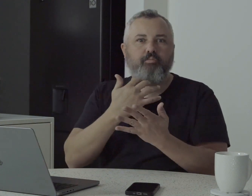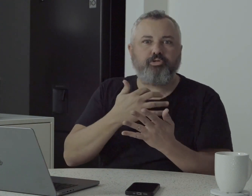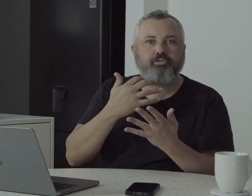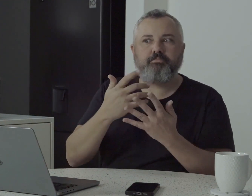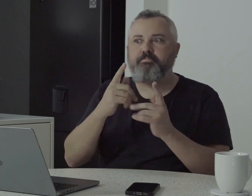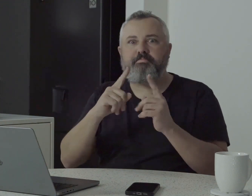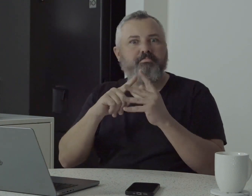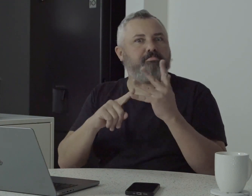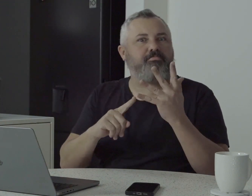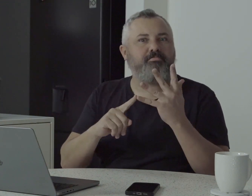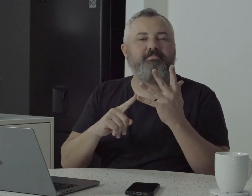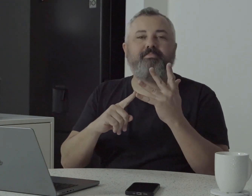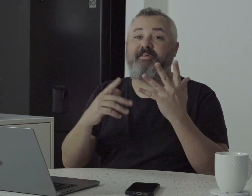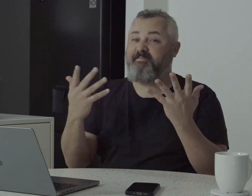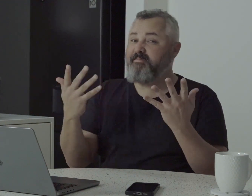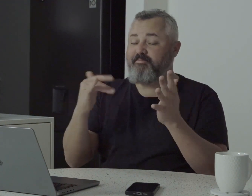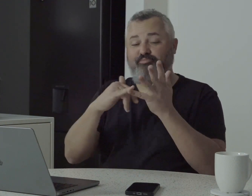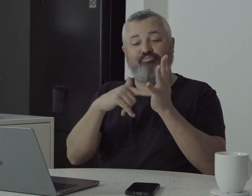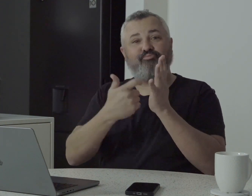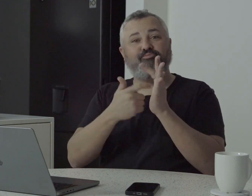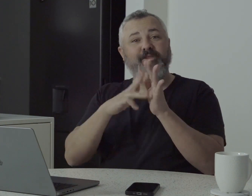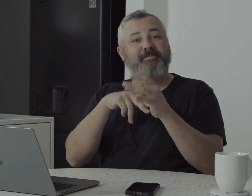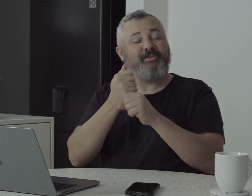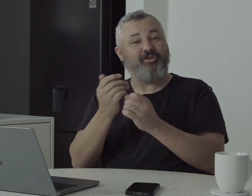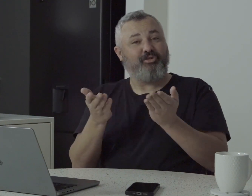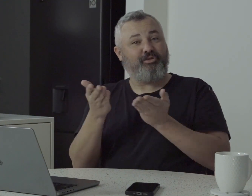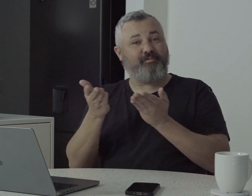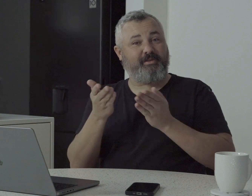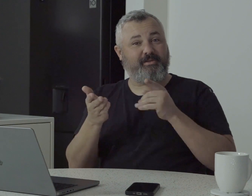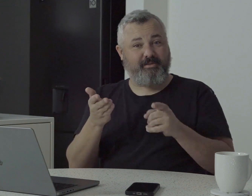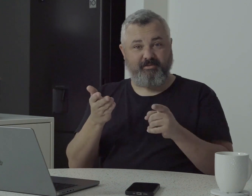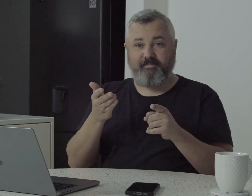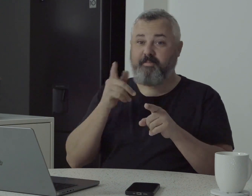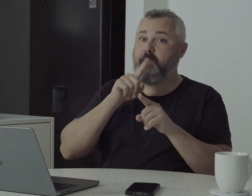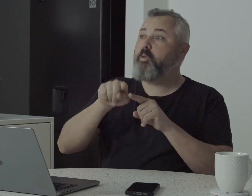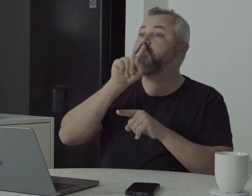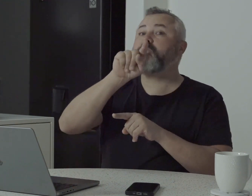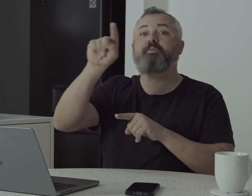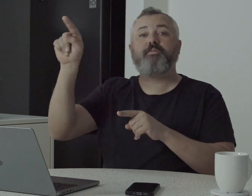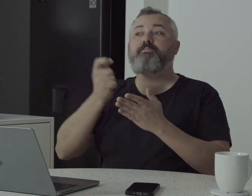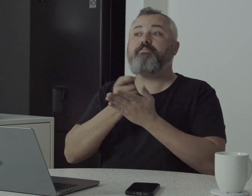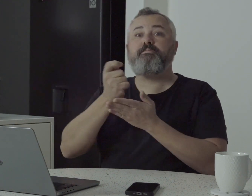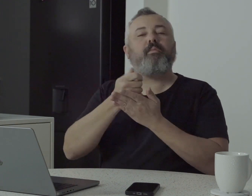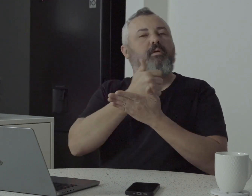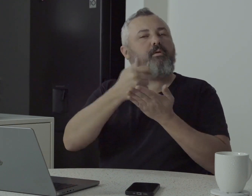You may have wondered about the cost for streaming services. There's a variety of options to pay for your streaming service.